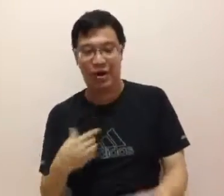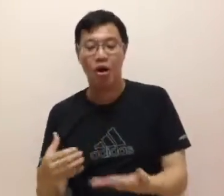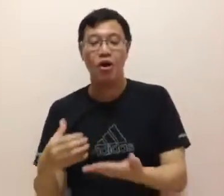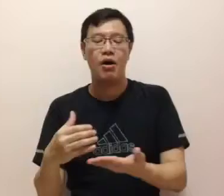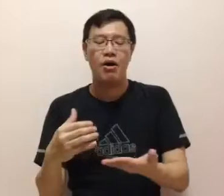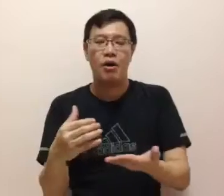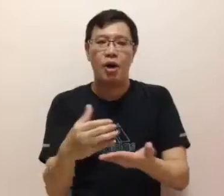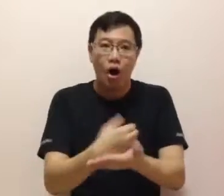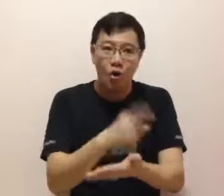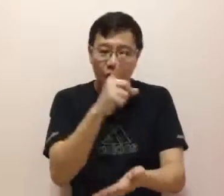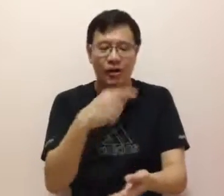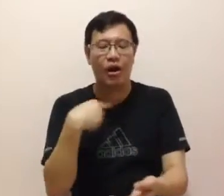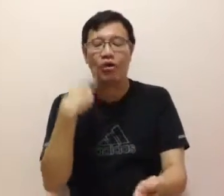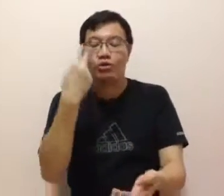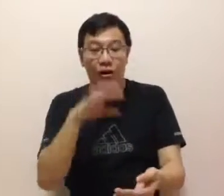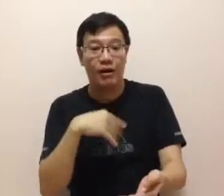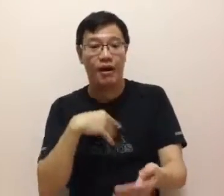Another one- Part of my collection.